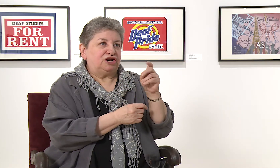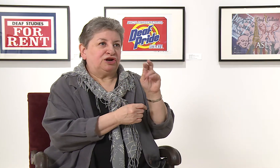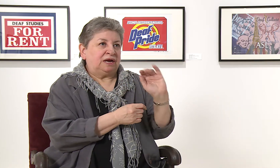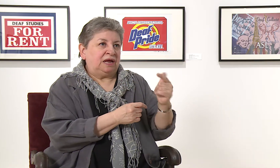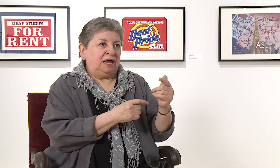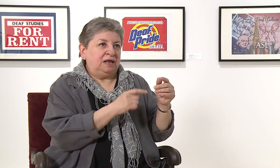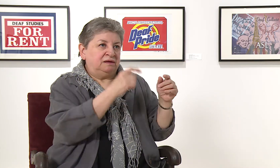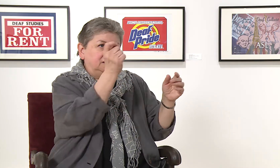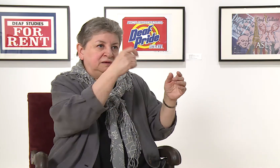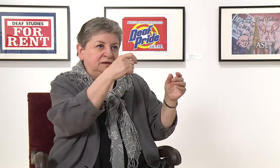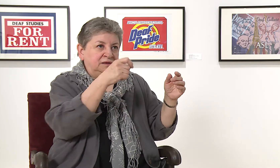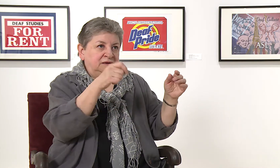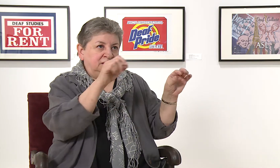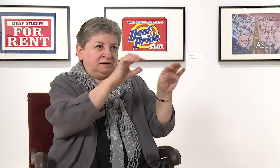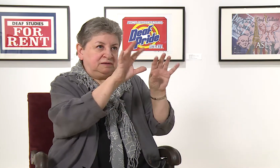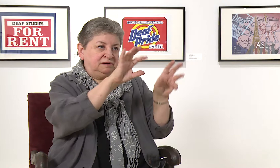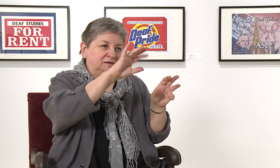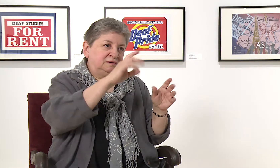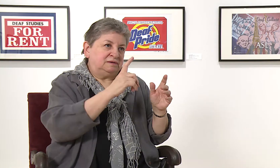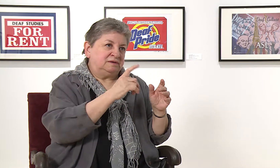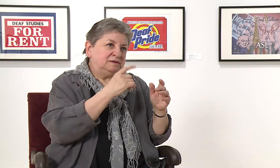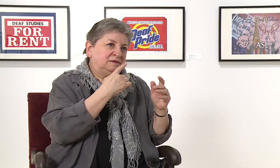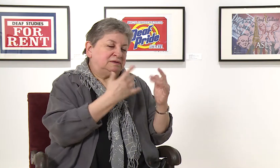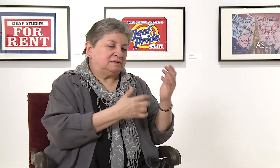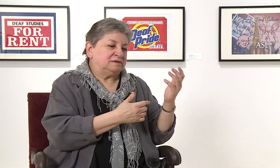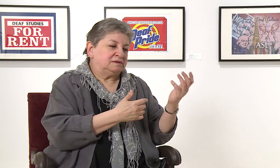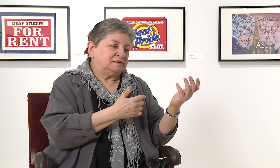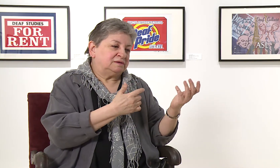as I would hand-letter all of the book titles.